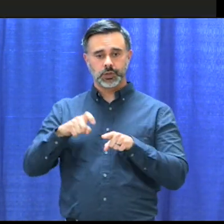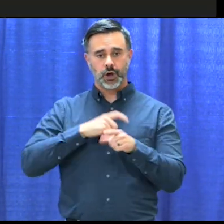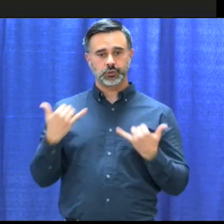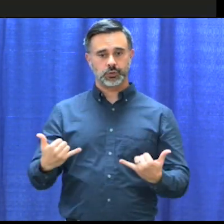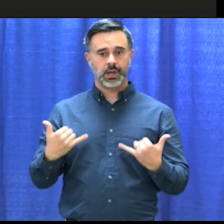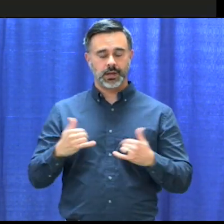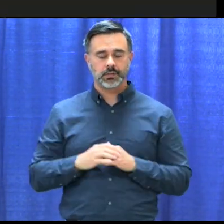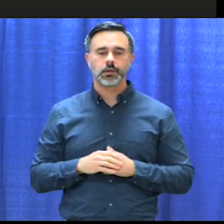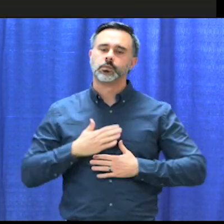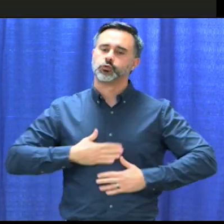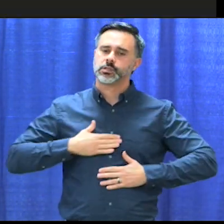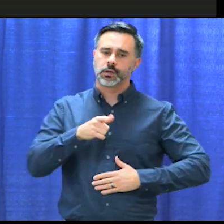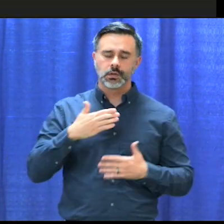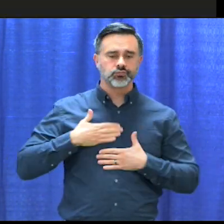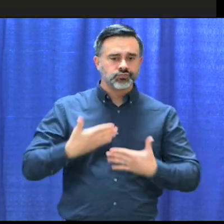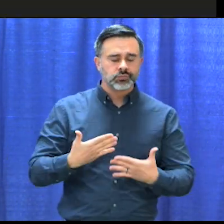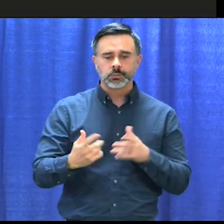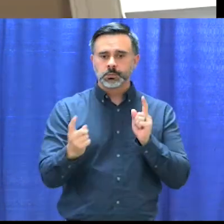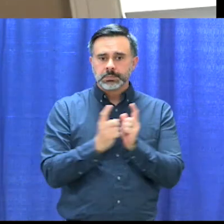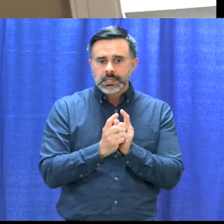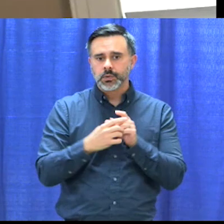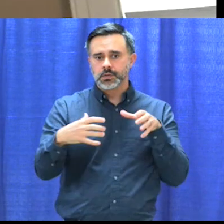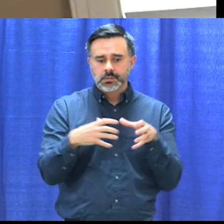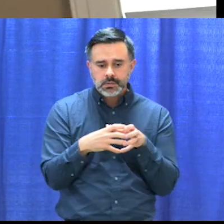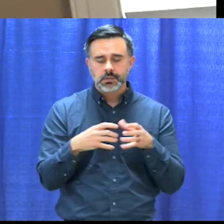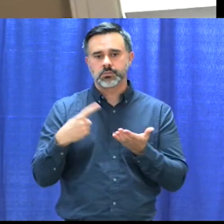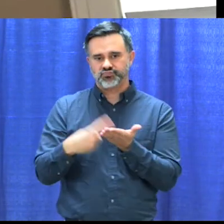And I appreciate your willingness to meet with us and explain how your companies have